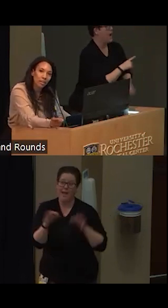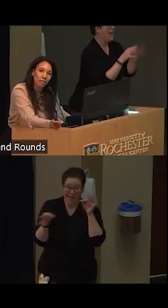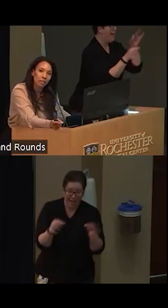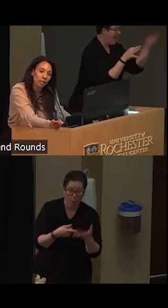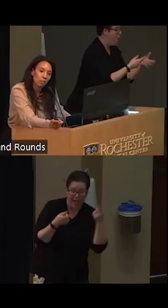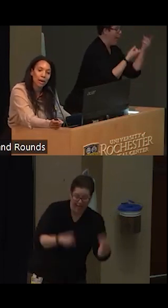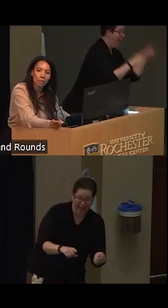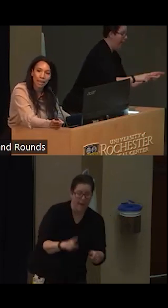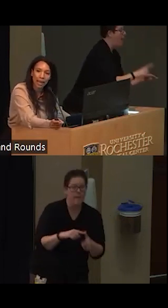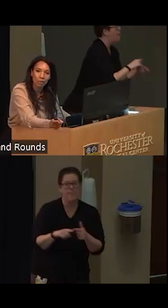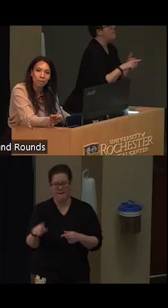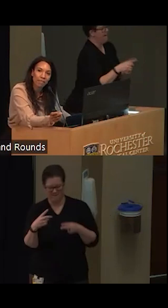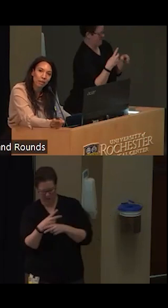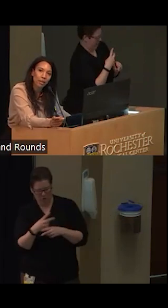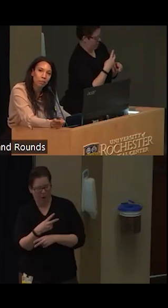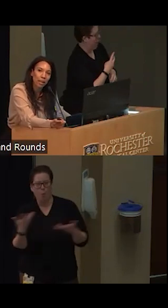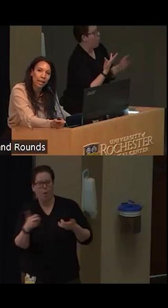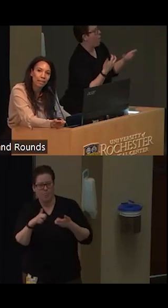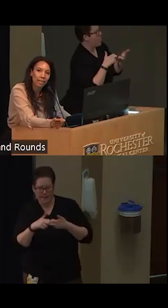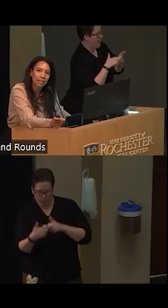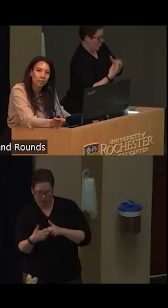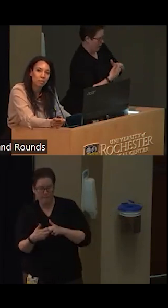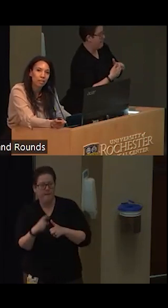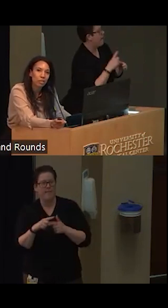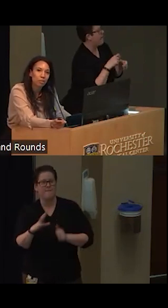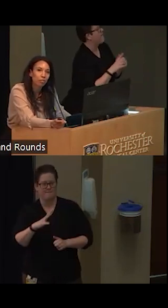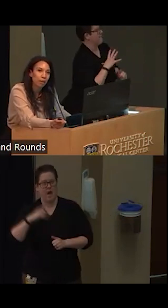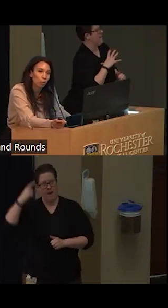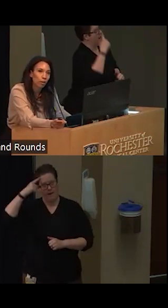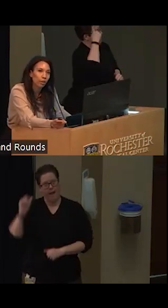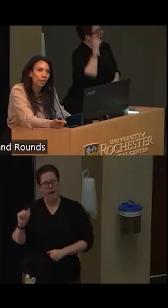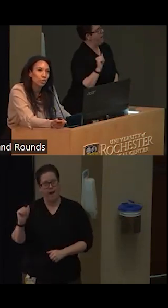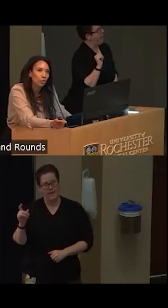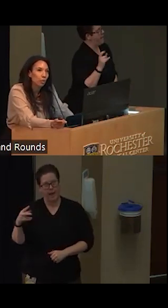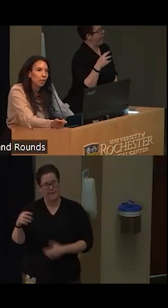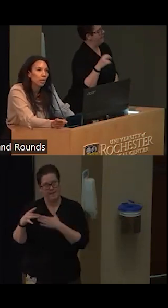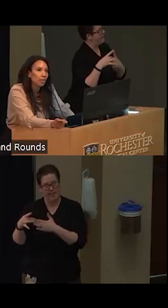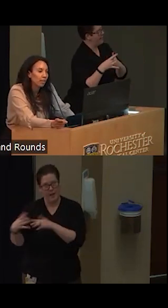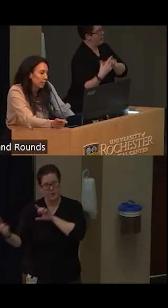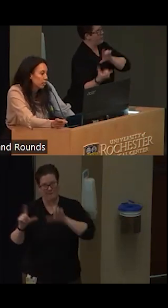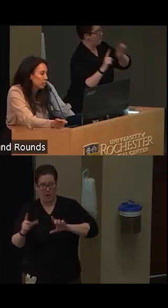clinical problem at hand but then we applied the Adaptive leadership framework to the clinical